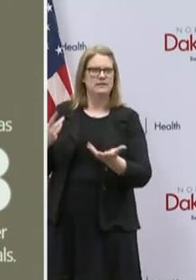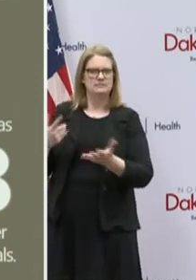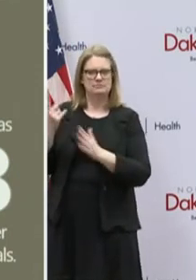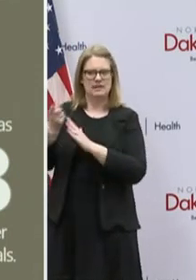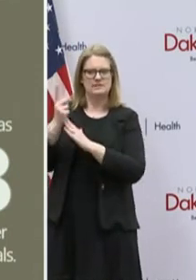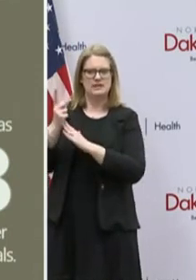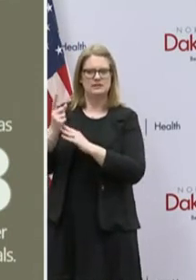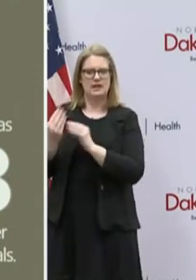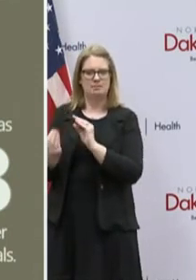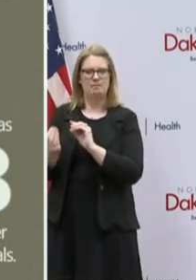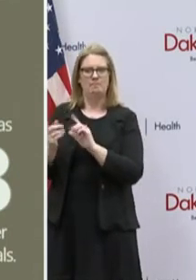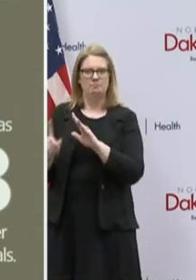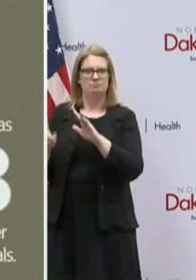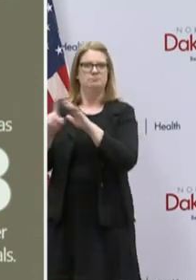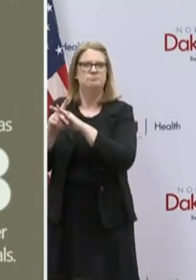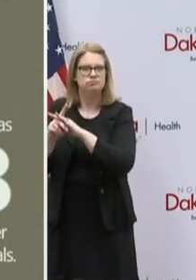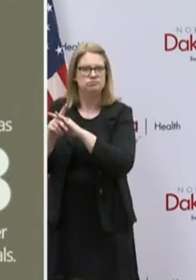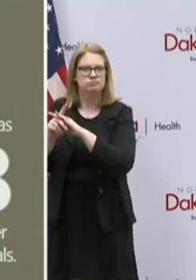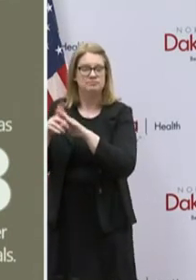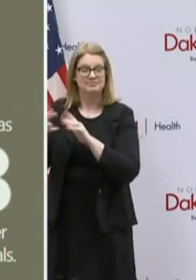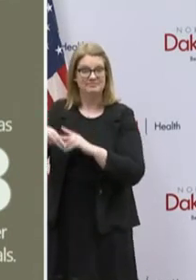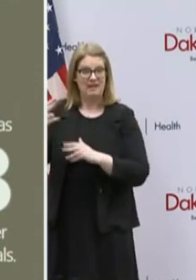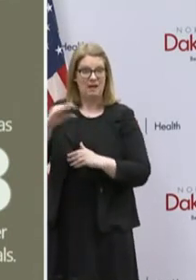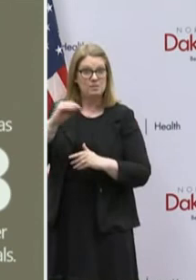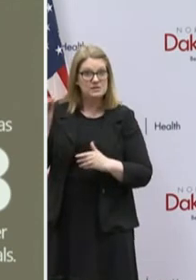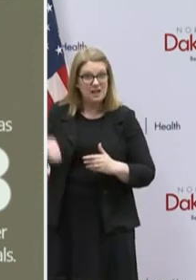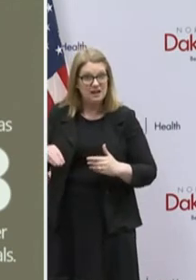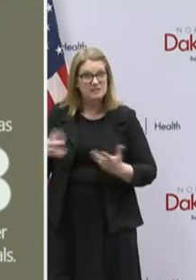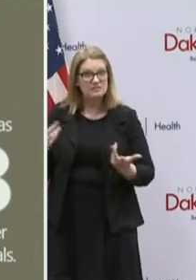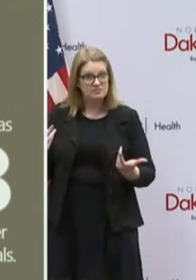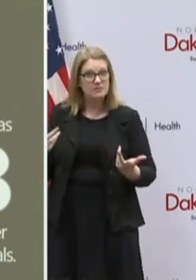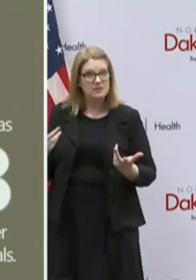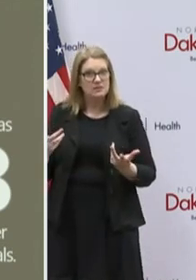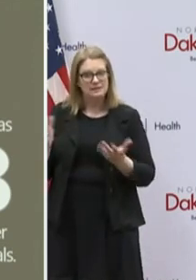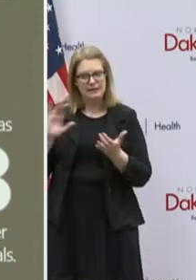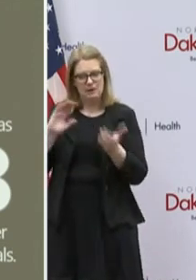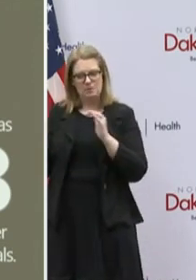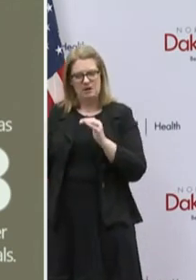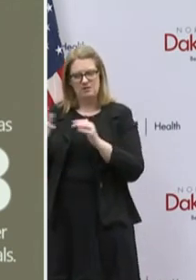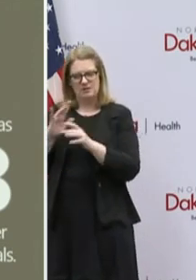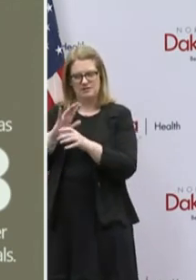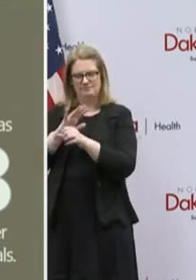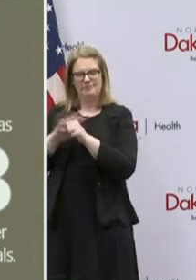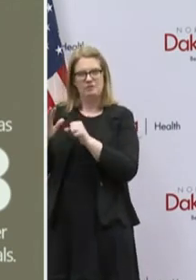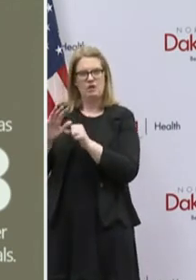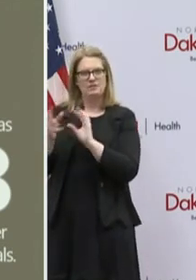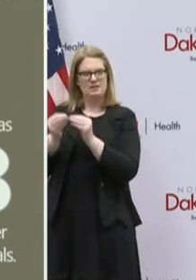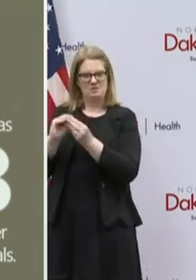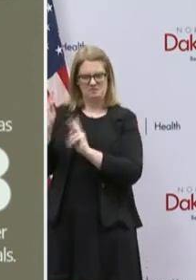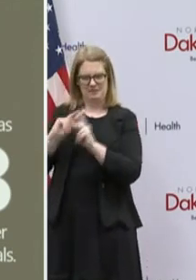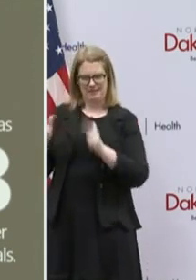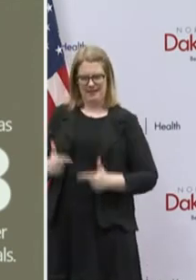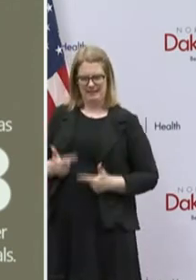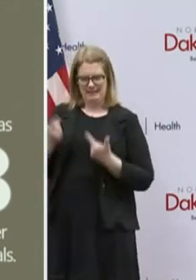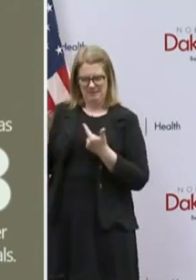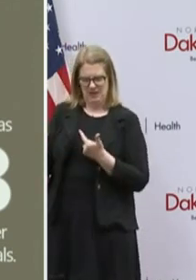MENTIONED IN THE PREVIOUS 50 BRIEFINGS HERE, YOU KNOW, SUDDENLY JUMPS UP ON THE MAP OF HAVING A FAIRLY HIGH PERCENTAGE